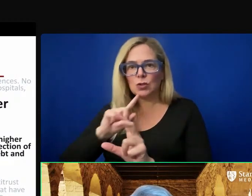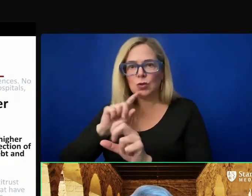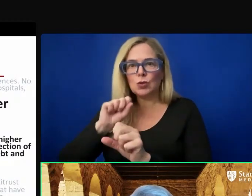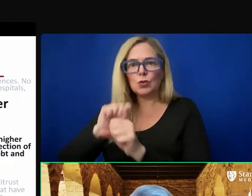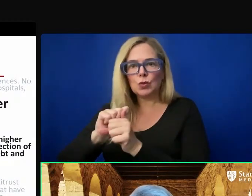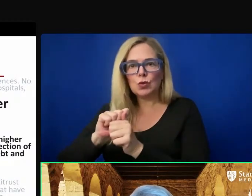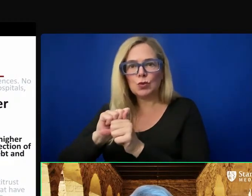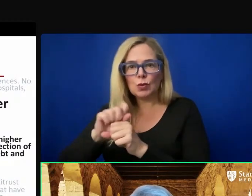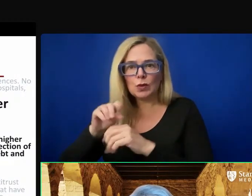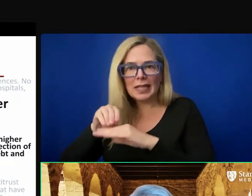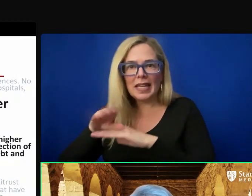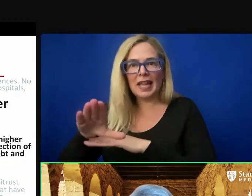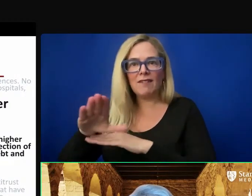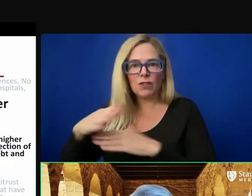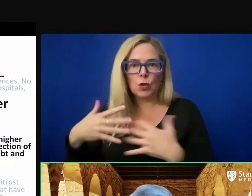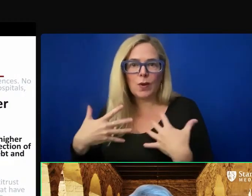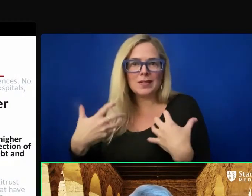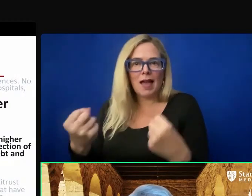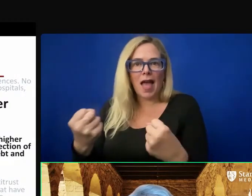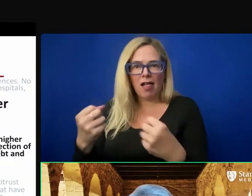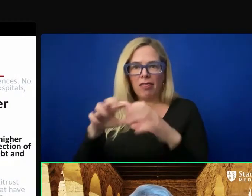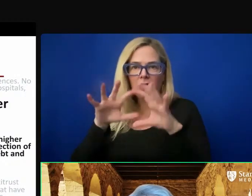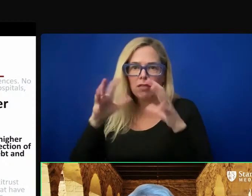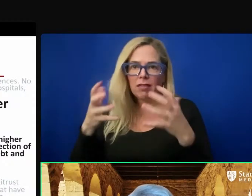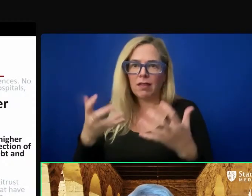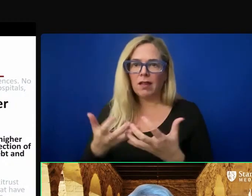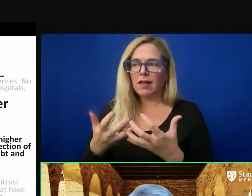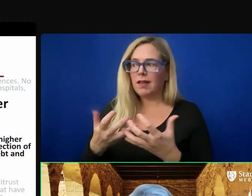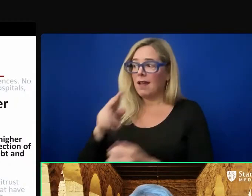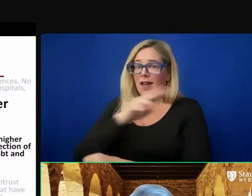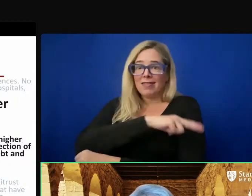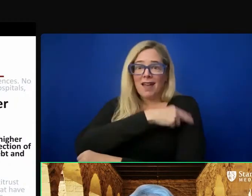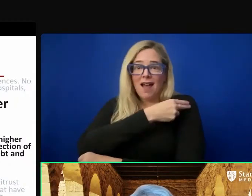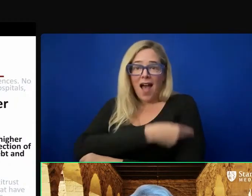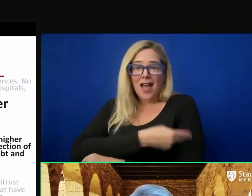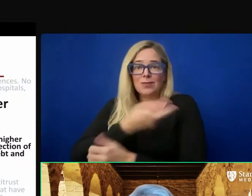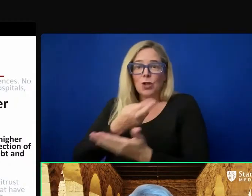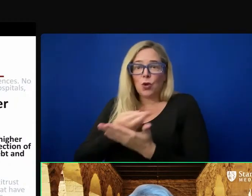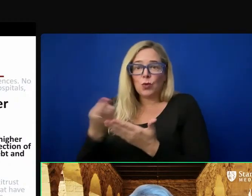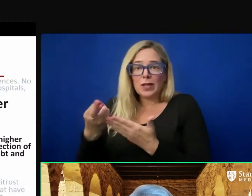Our hospitals should bring fair share of their resources to mitigating the causes of illness,